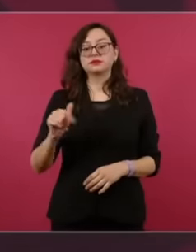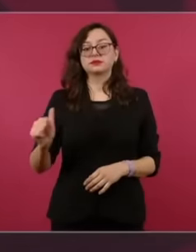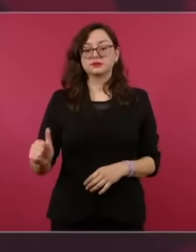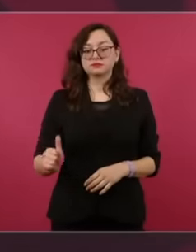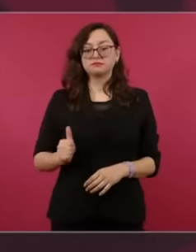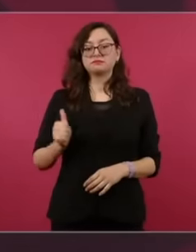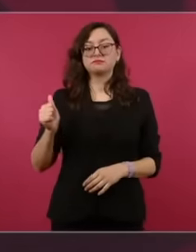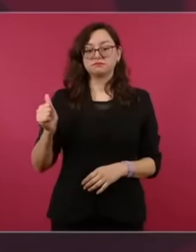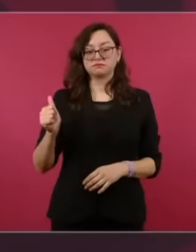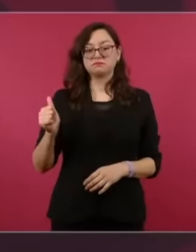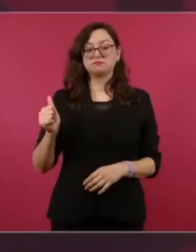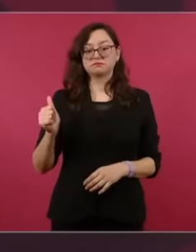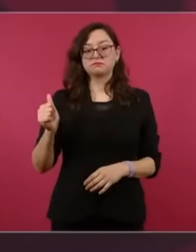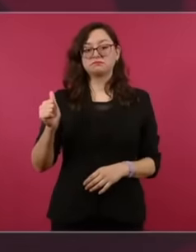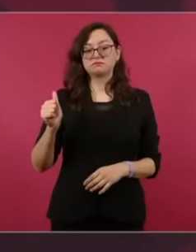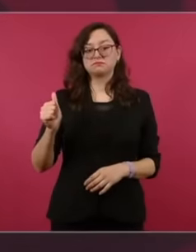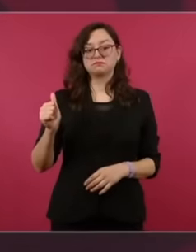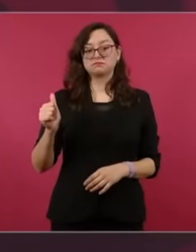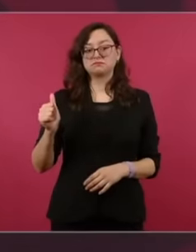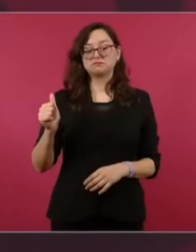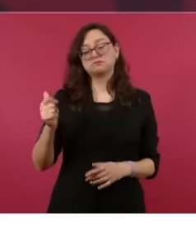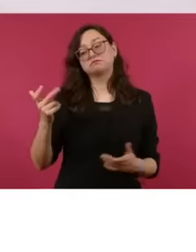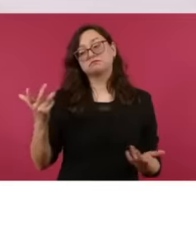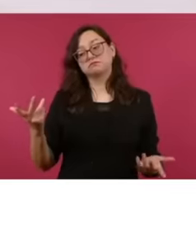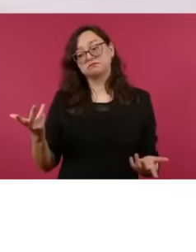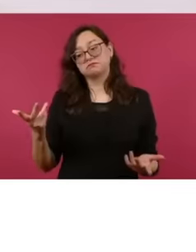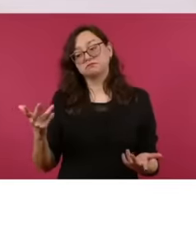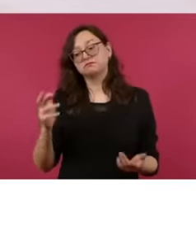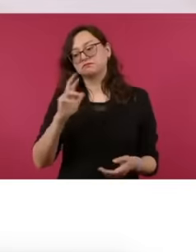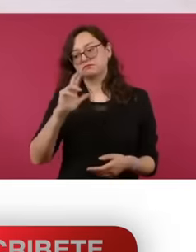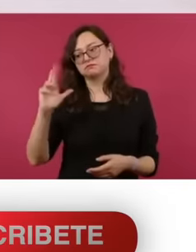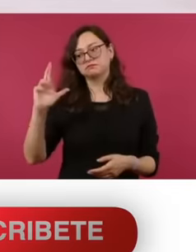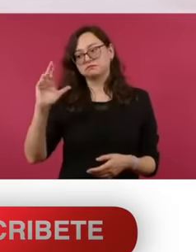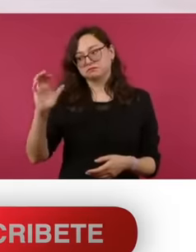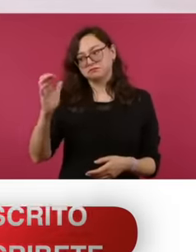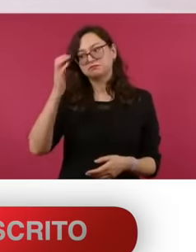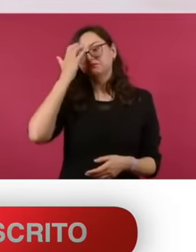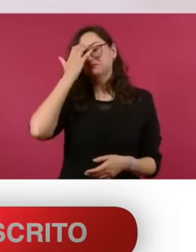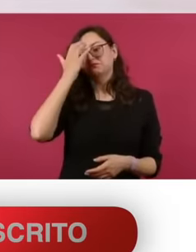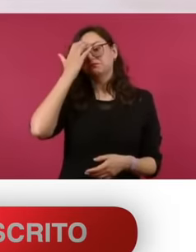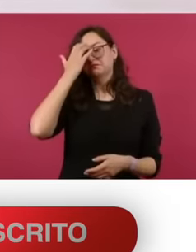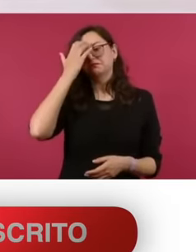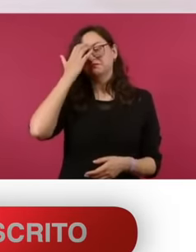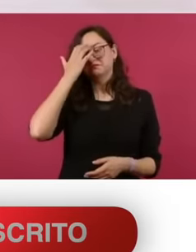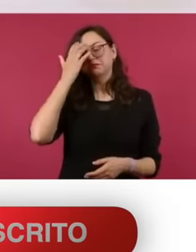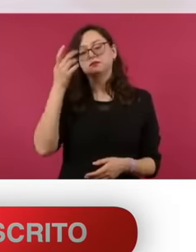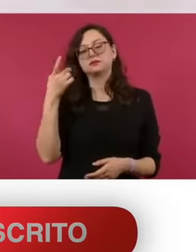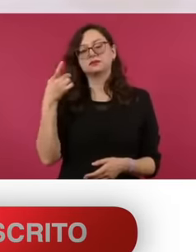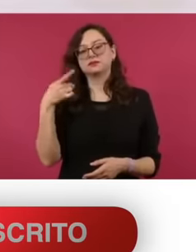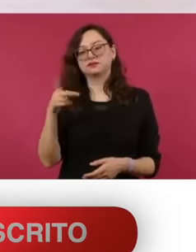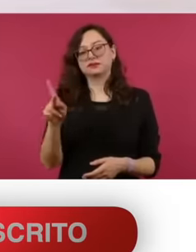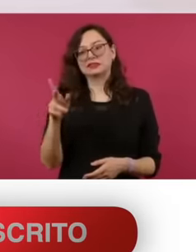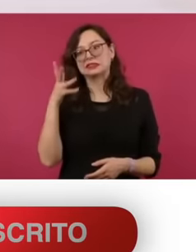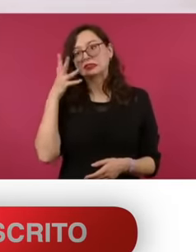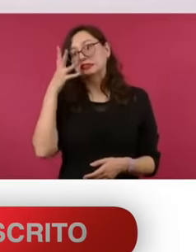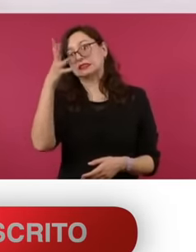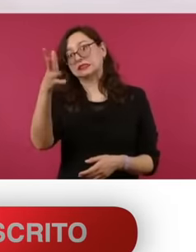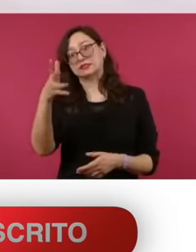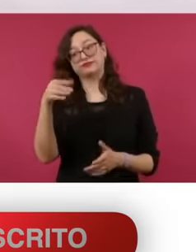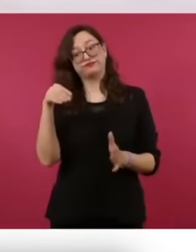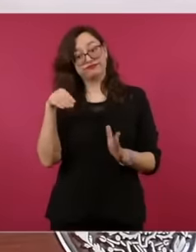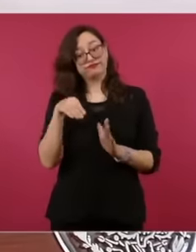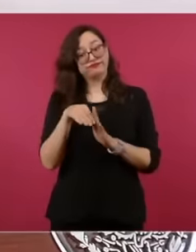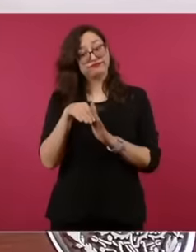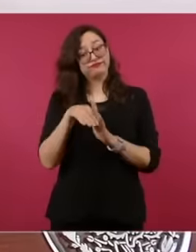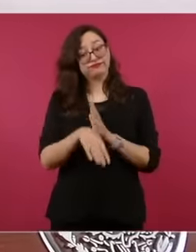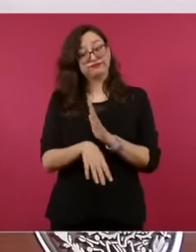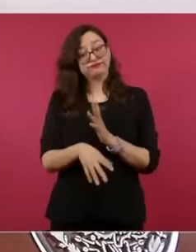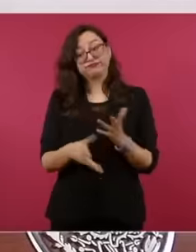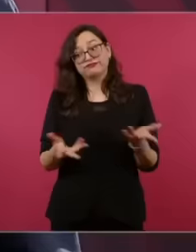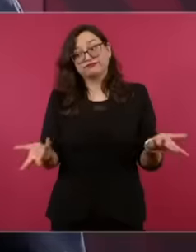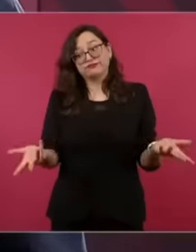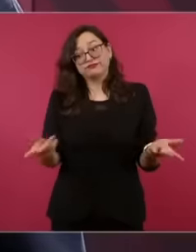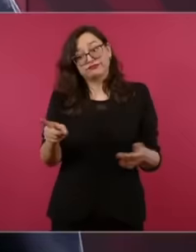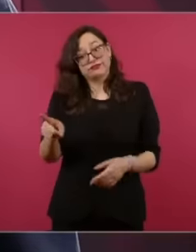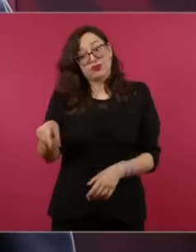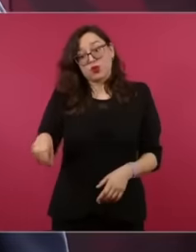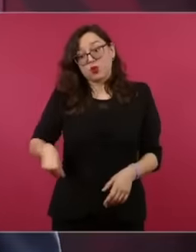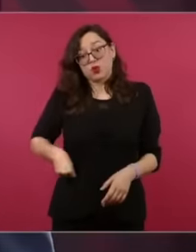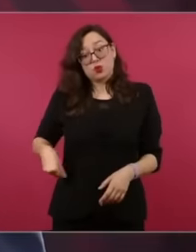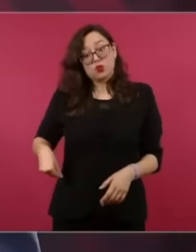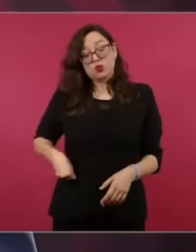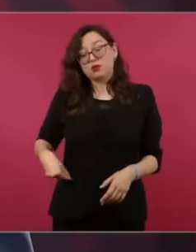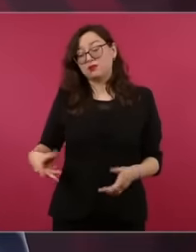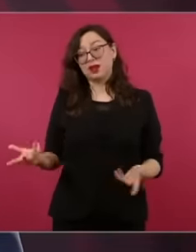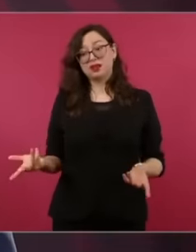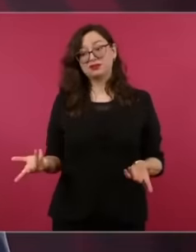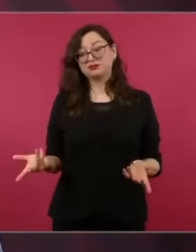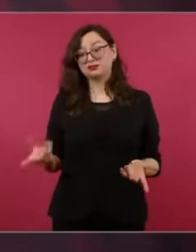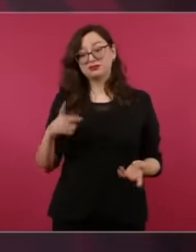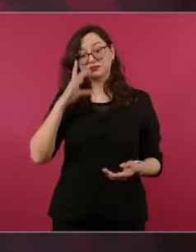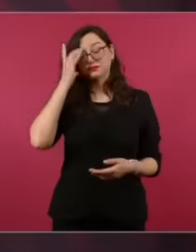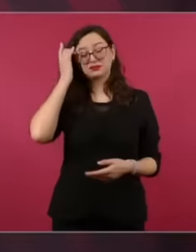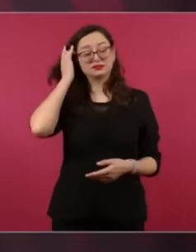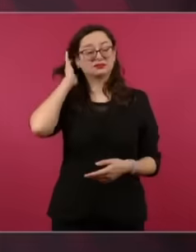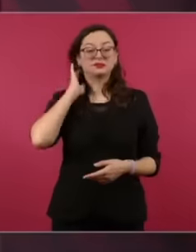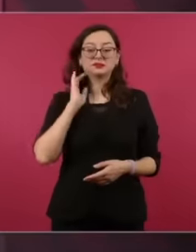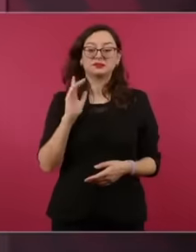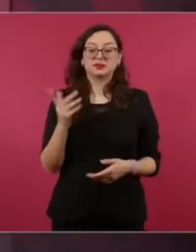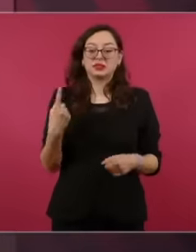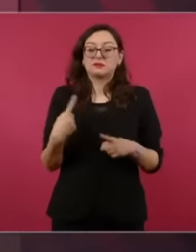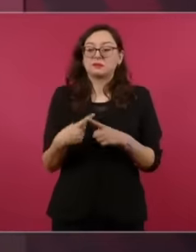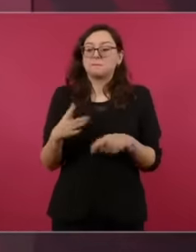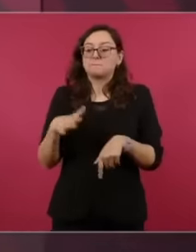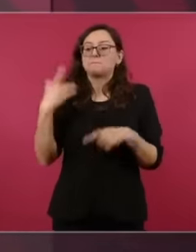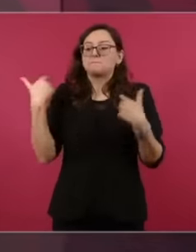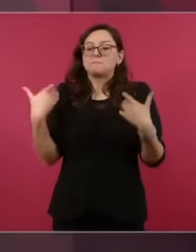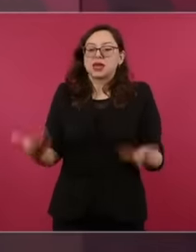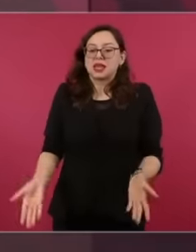well but who who sends them this is there a magazine, that is, the process was